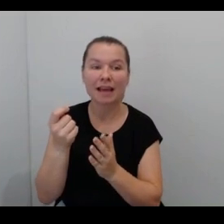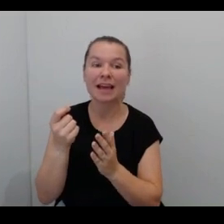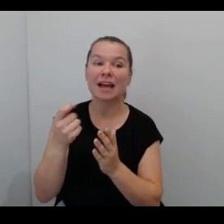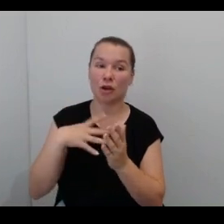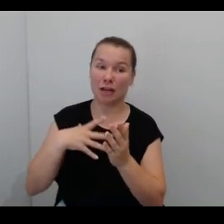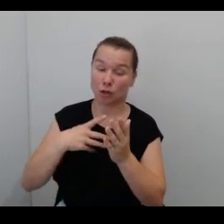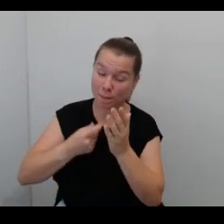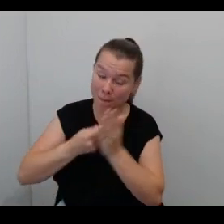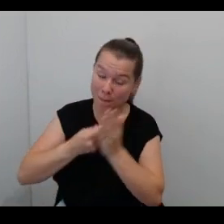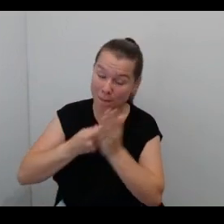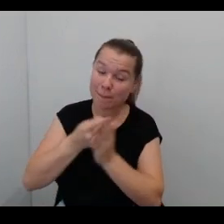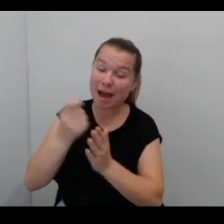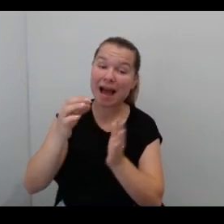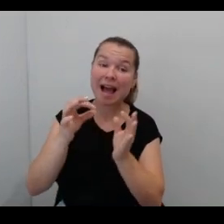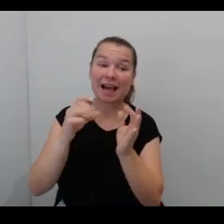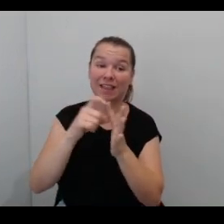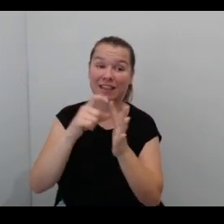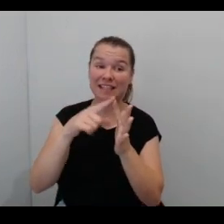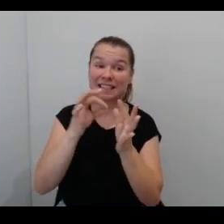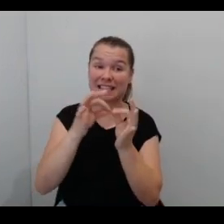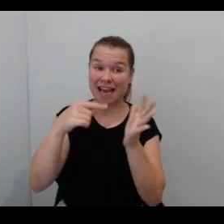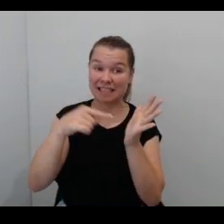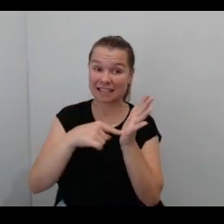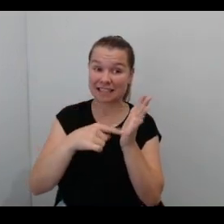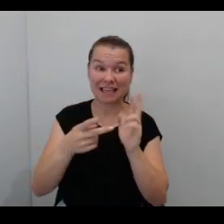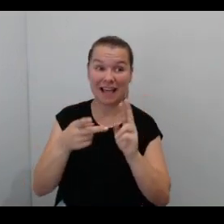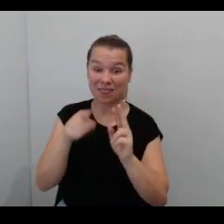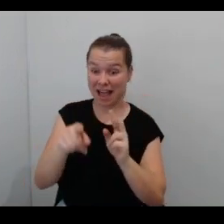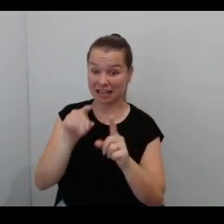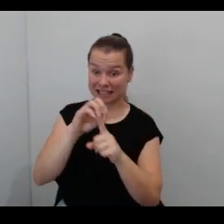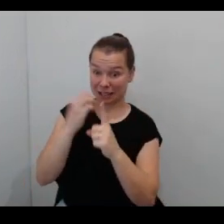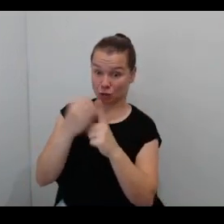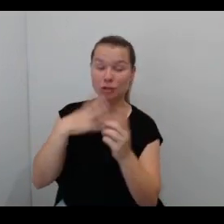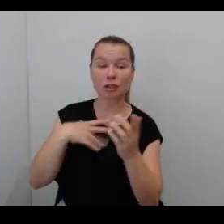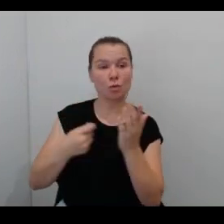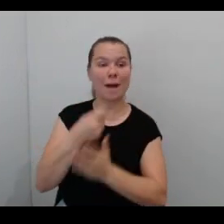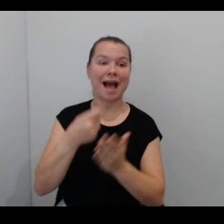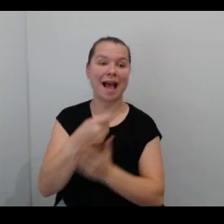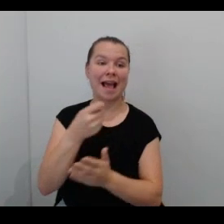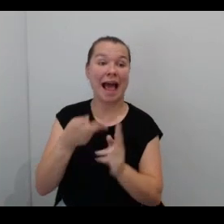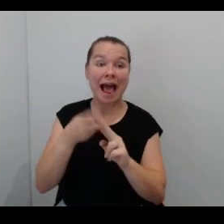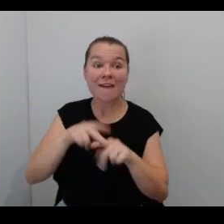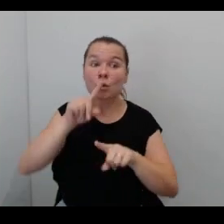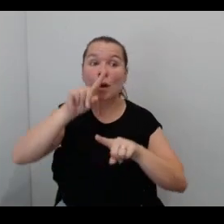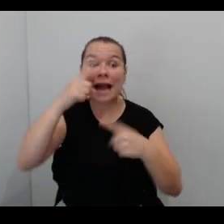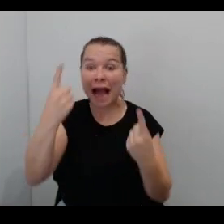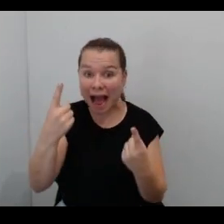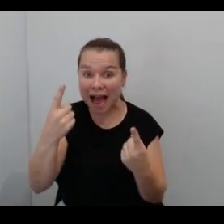And then if they can't pay the debt, the notice of leave with 14 days to leave